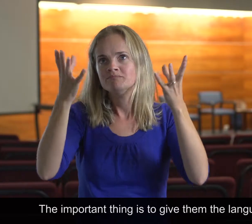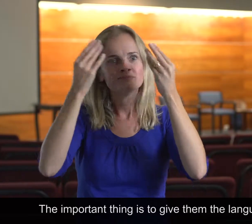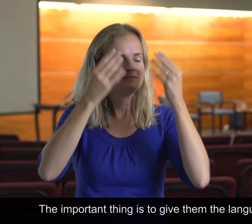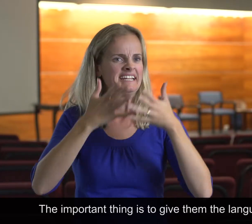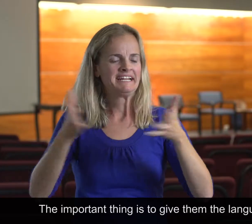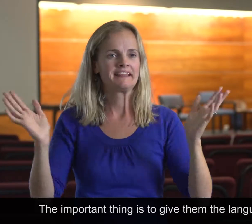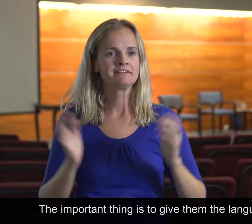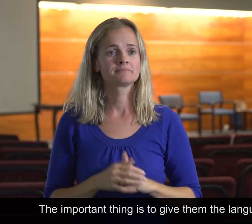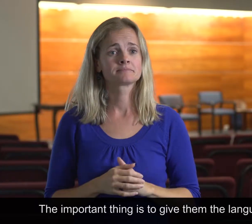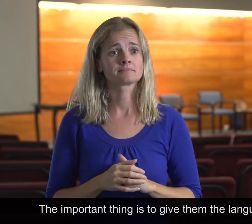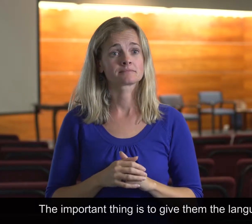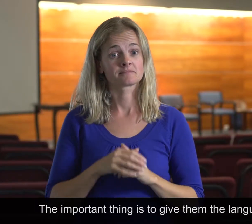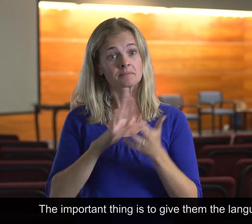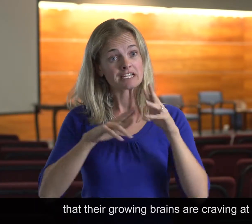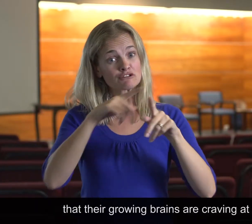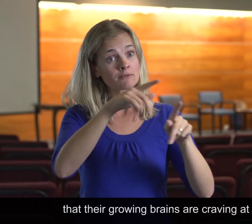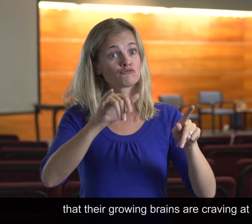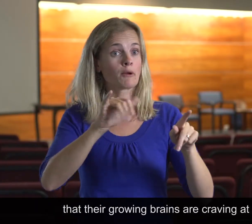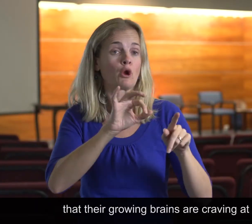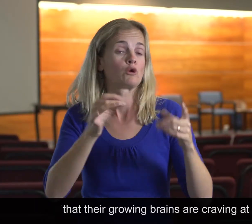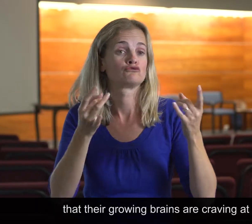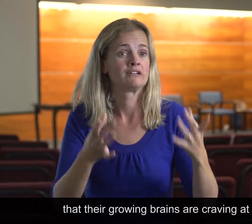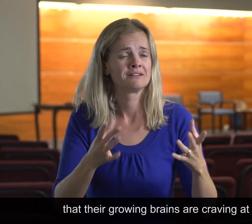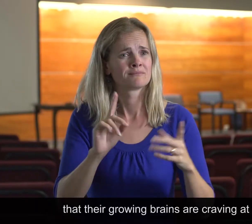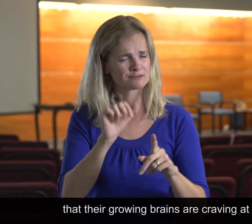thing is to give them the language exposure that their growing brains are craving at that